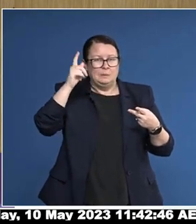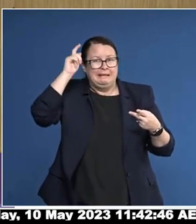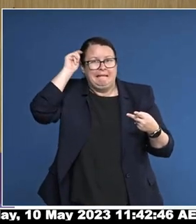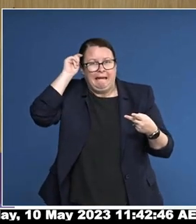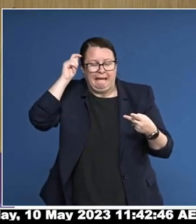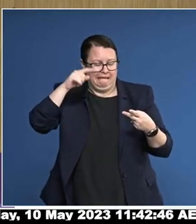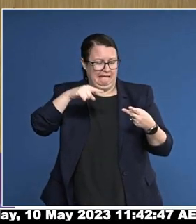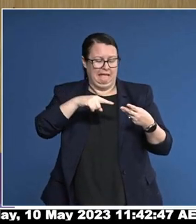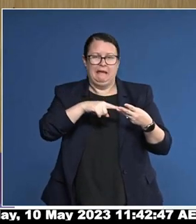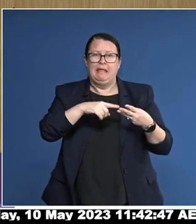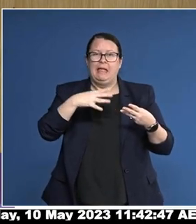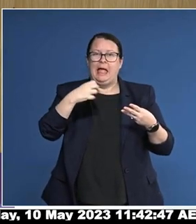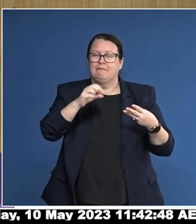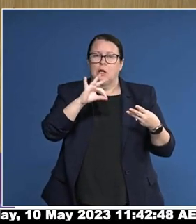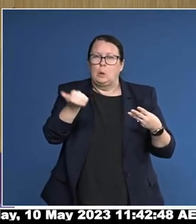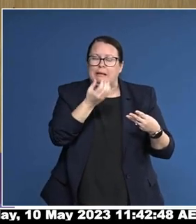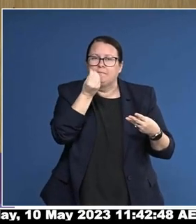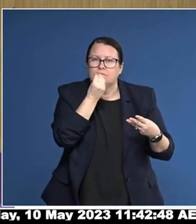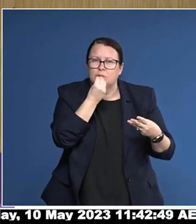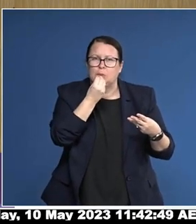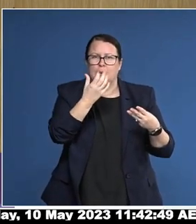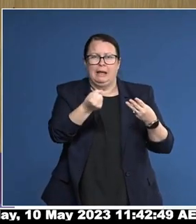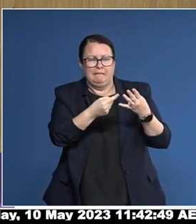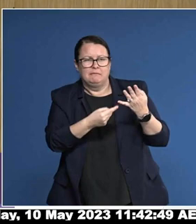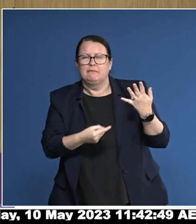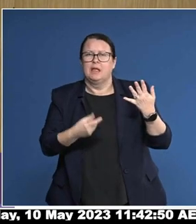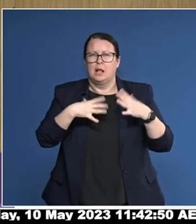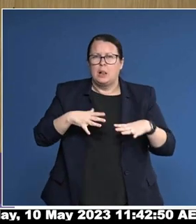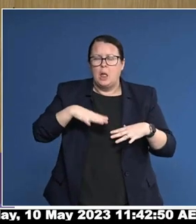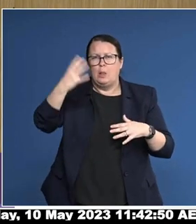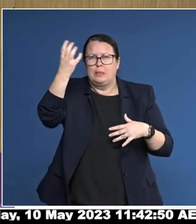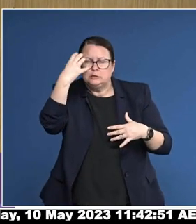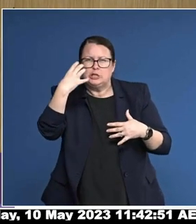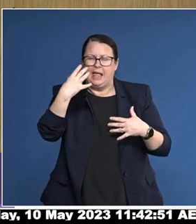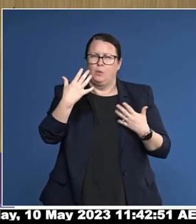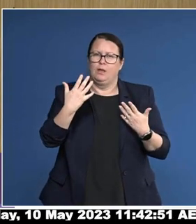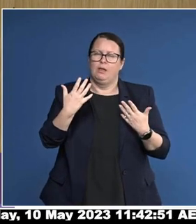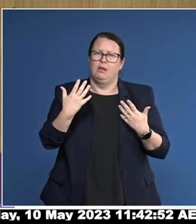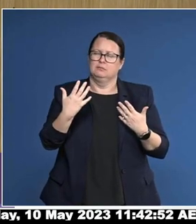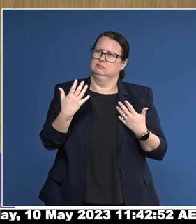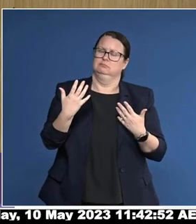do with the disability, they needed other supports to be given to the students, to the